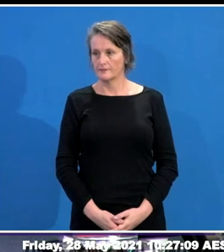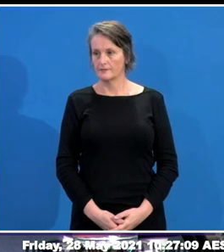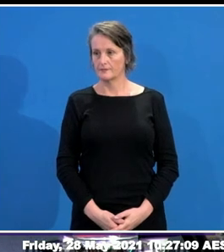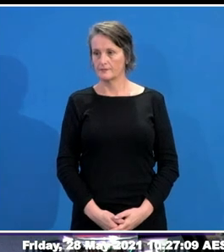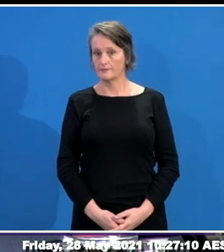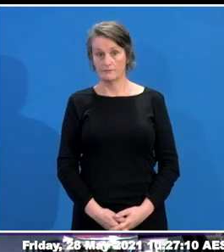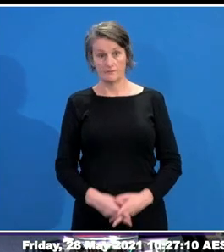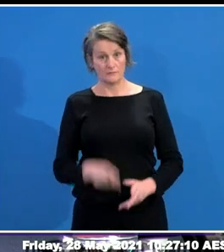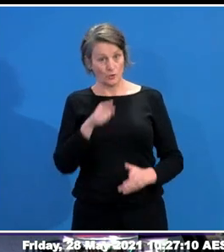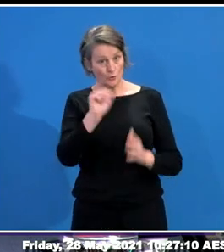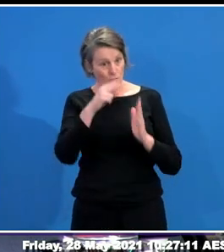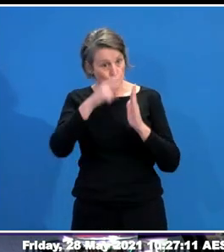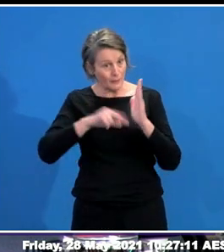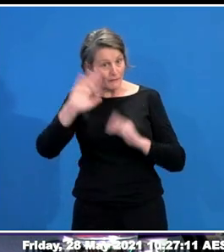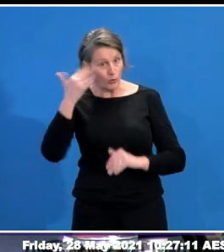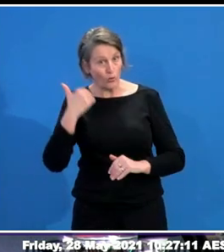Did you read that at the time? Yes, I did.